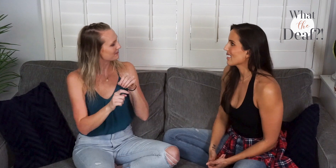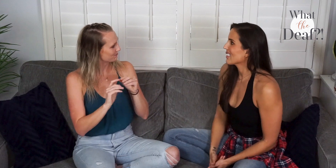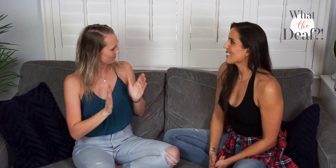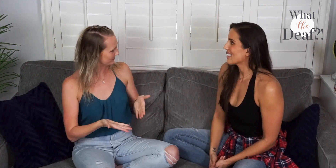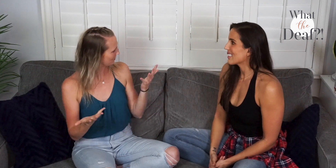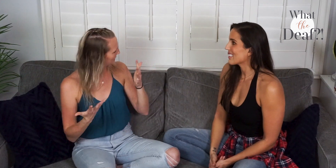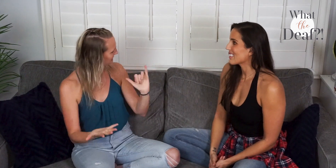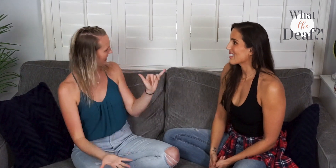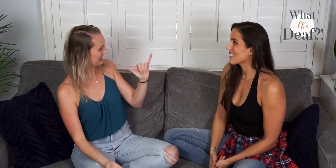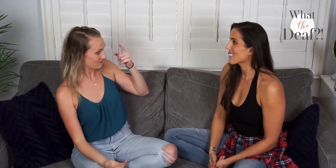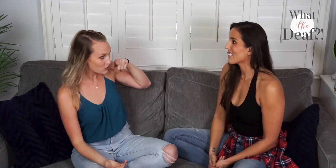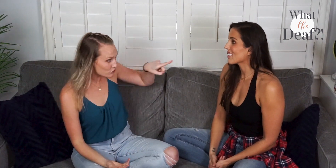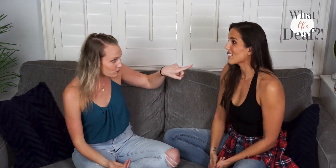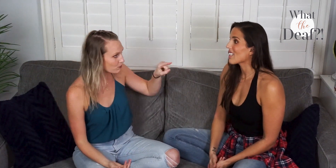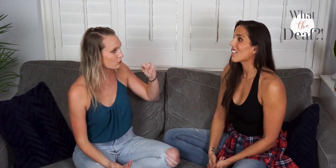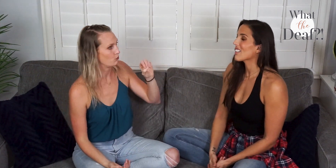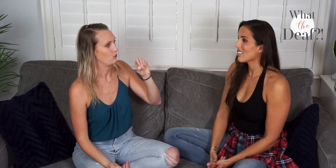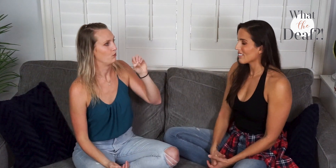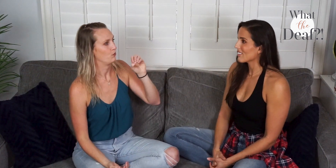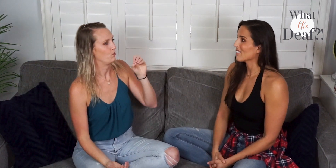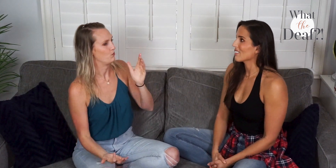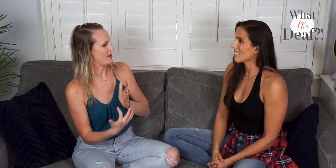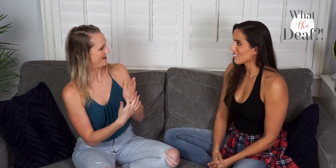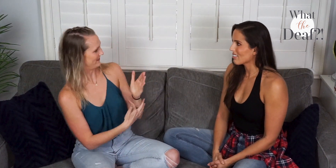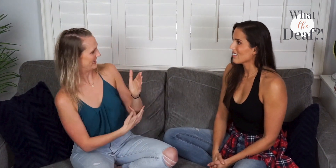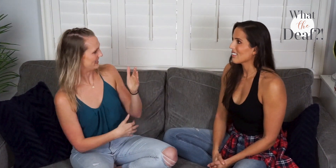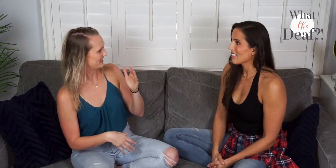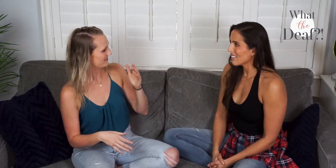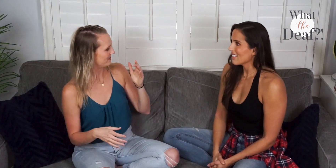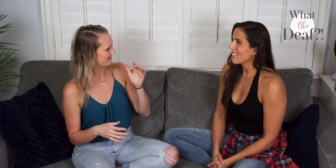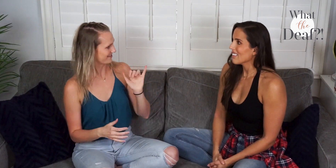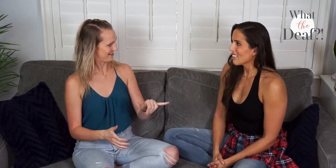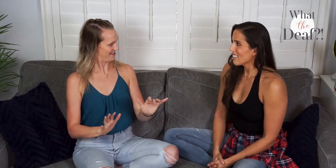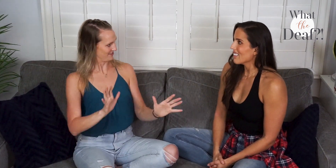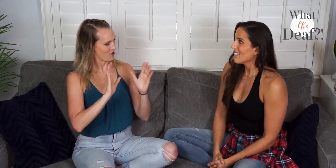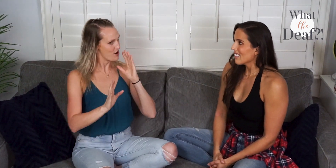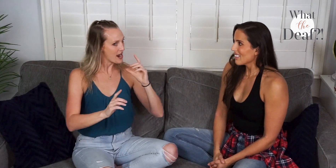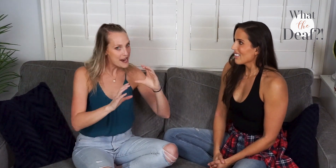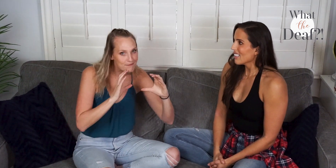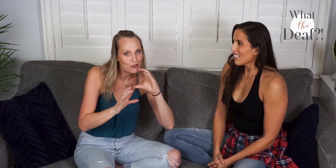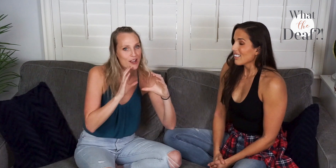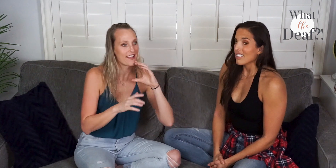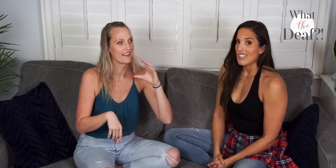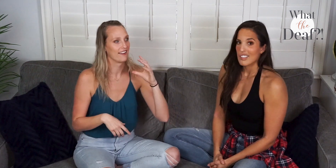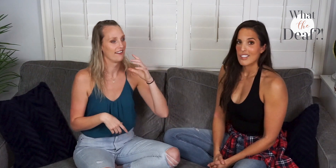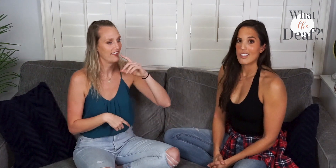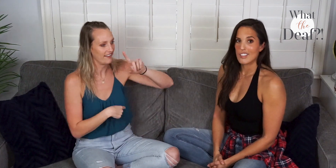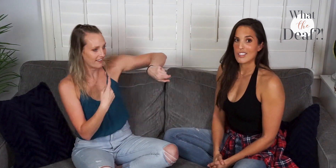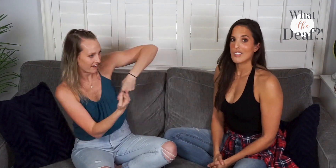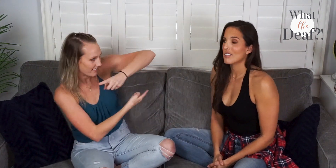But when you met him in person for the first time, what was that like for you to navigate through and you know, just communicating with him